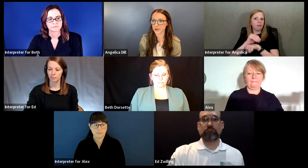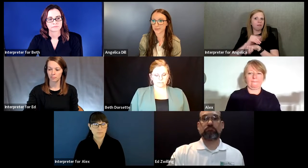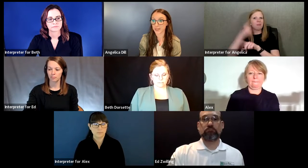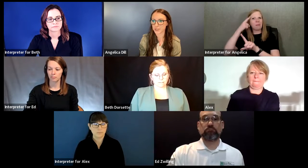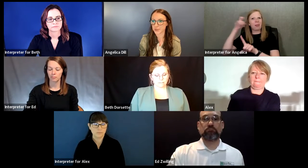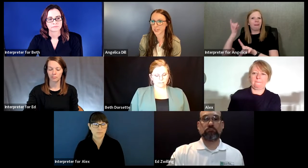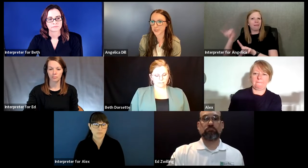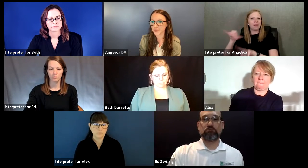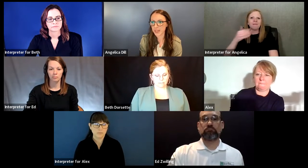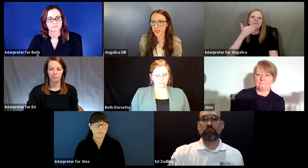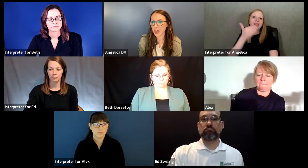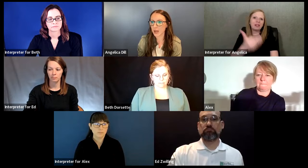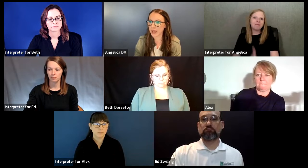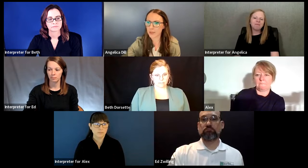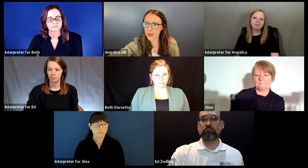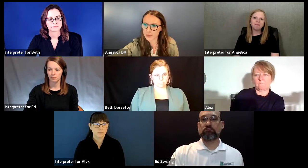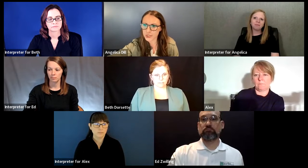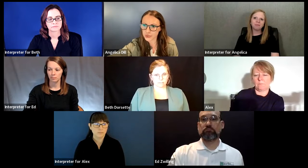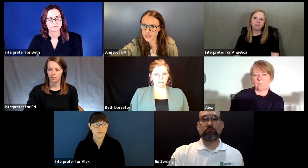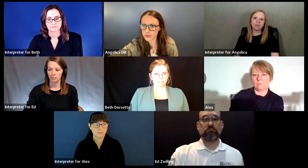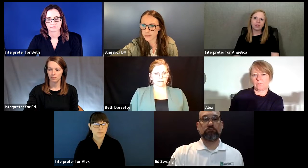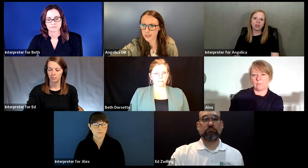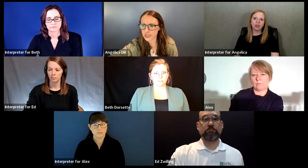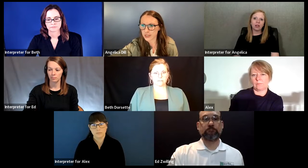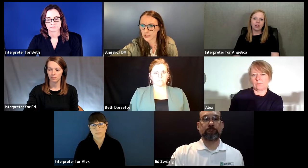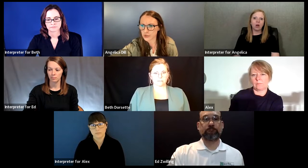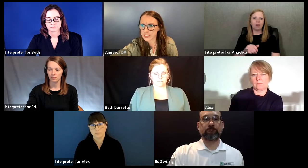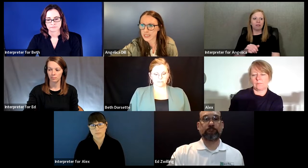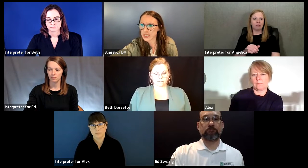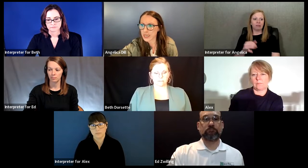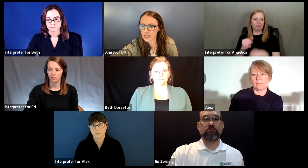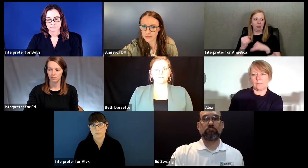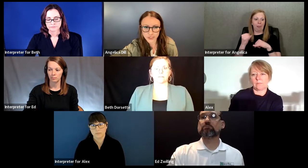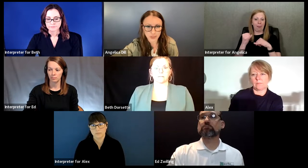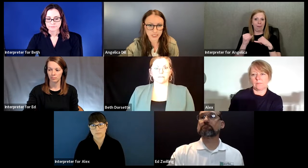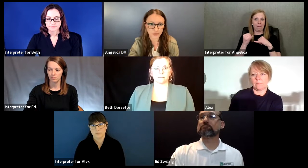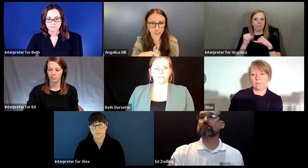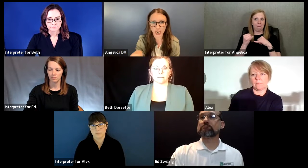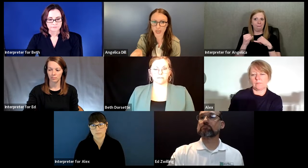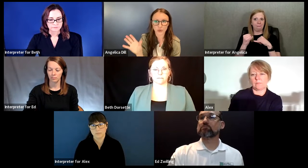So thank you so much. At the bottom, too, I just want to mention that you'll see there's a place for chat,